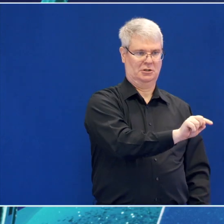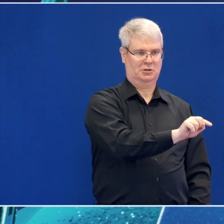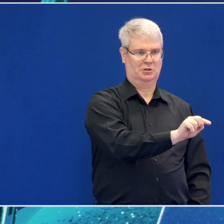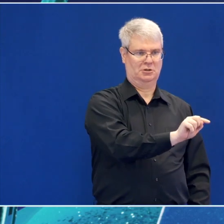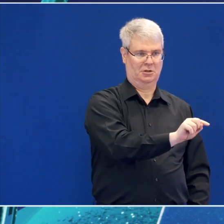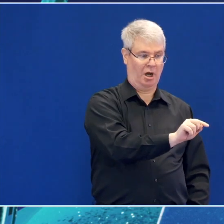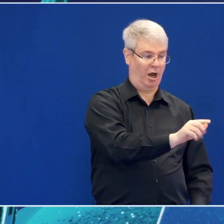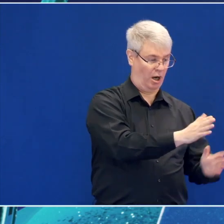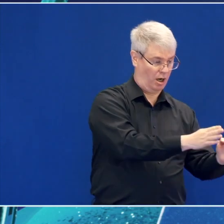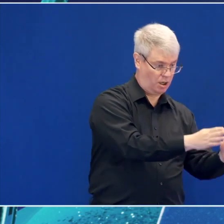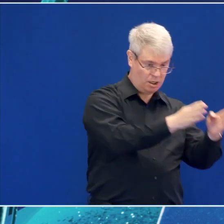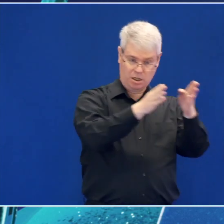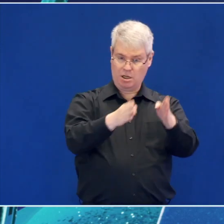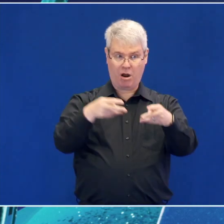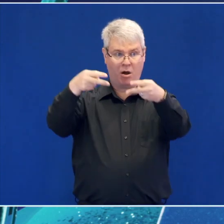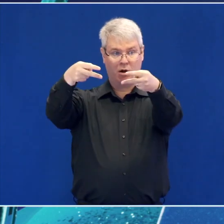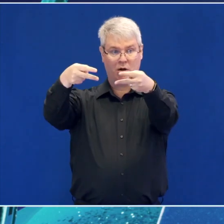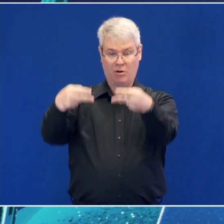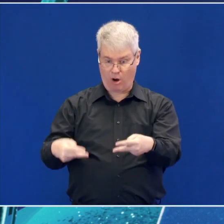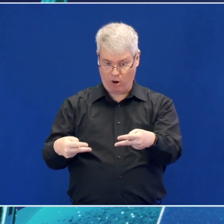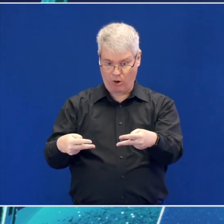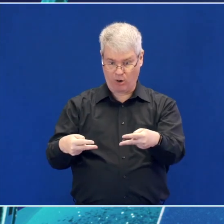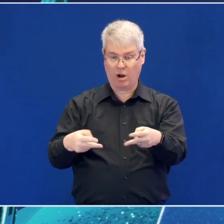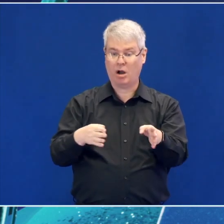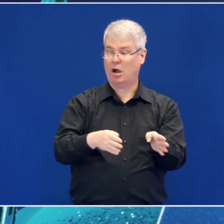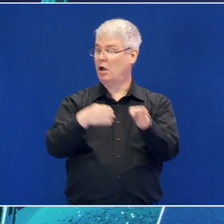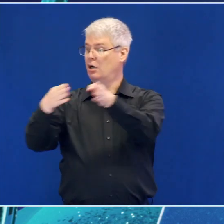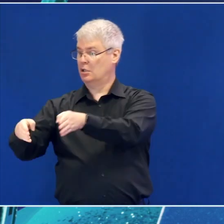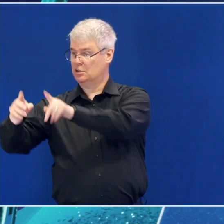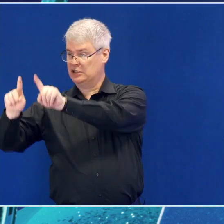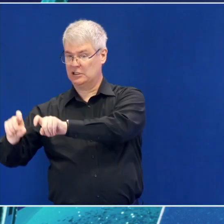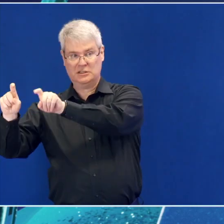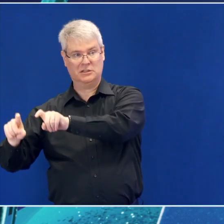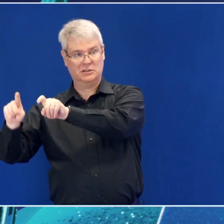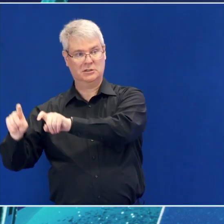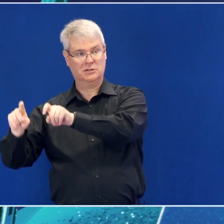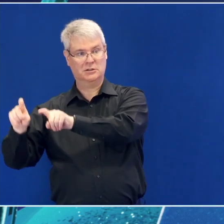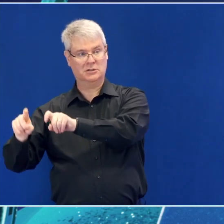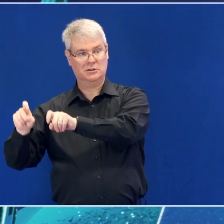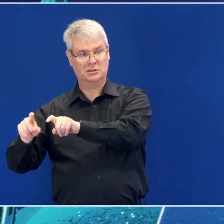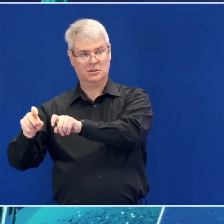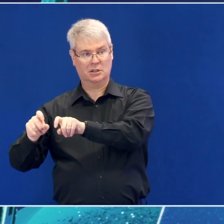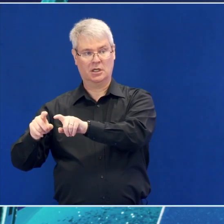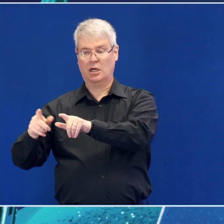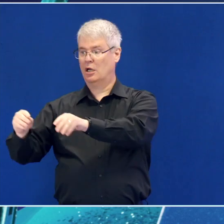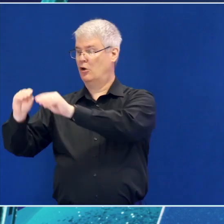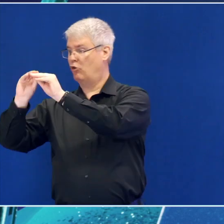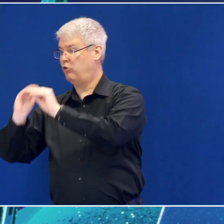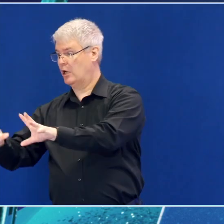as we are generating it, before we even submit the pull request. So I think at every step along the way,